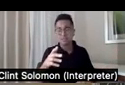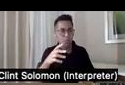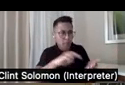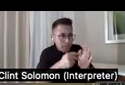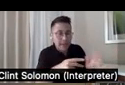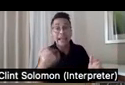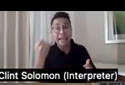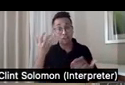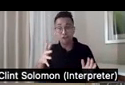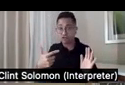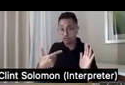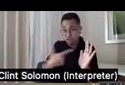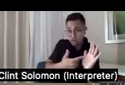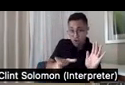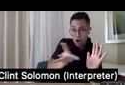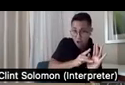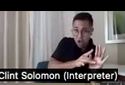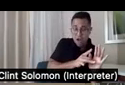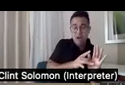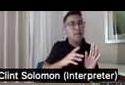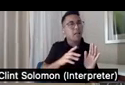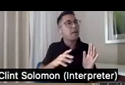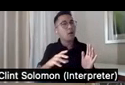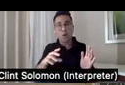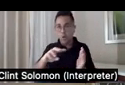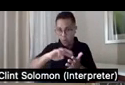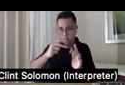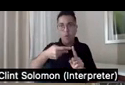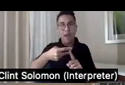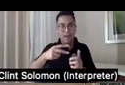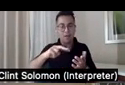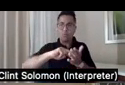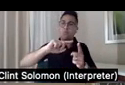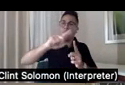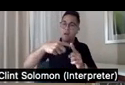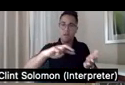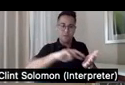we have affixed it to the page means that the quality of it actually has changed they're not